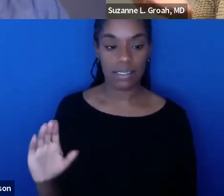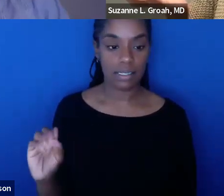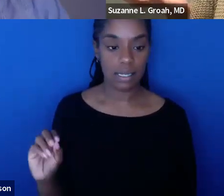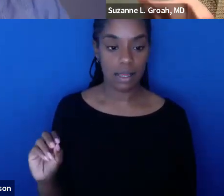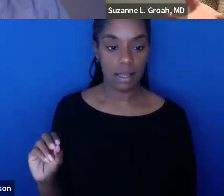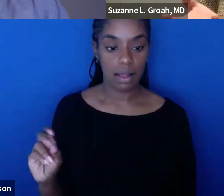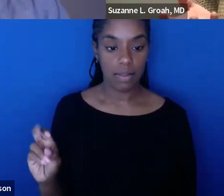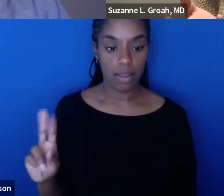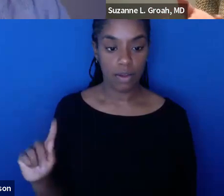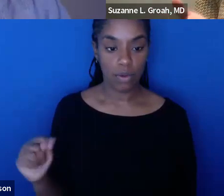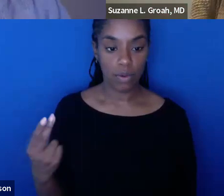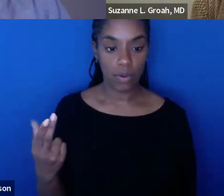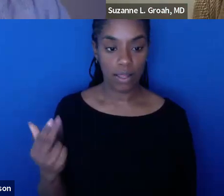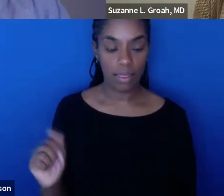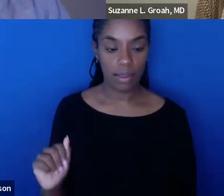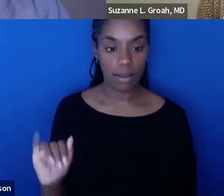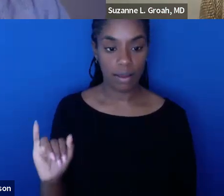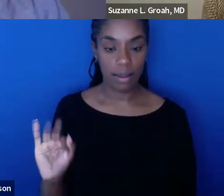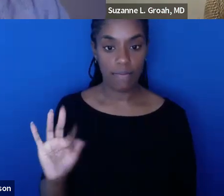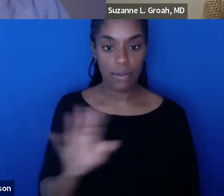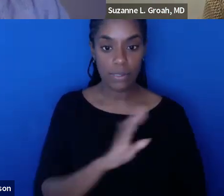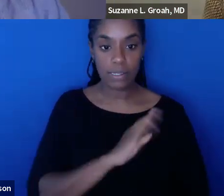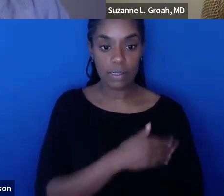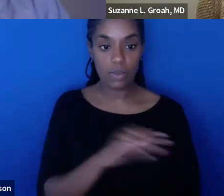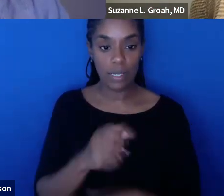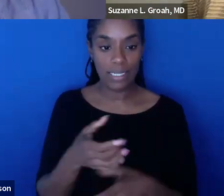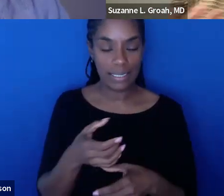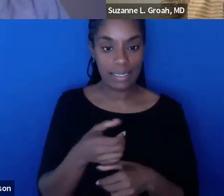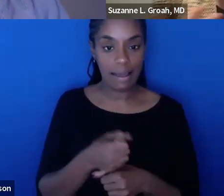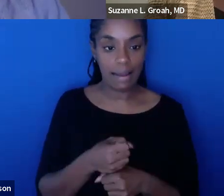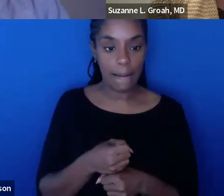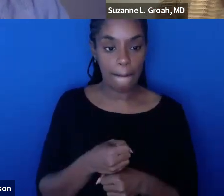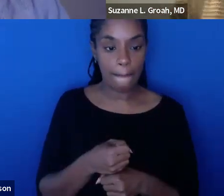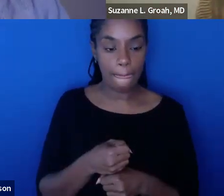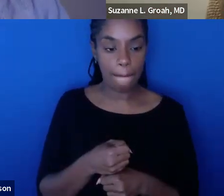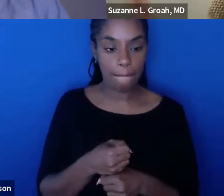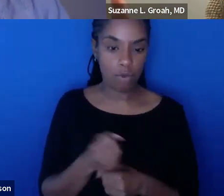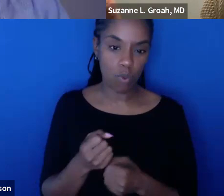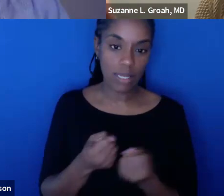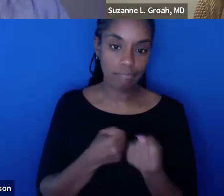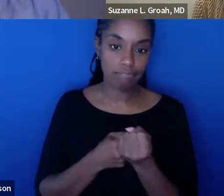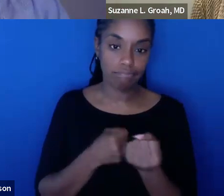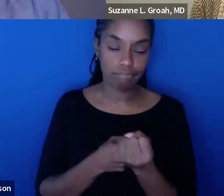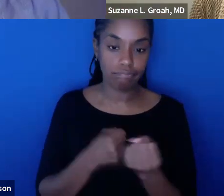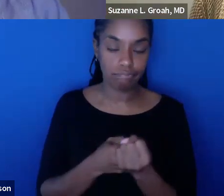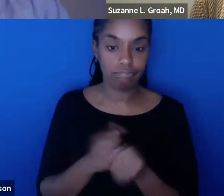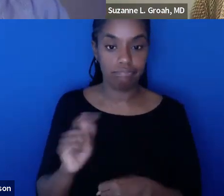So if we can tighten those up often, we can promote continence and kind of stop that leaking.